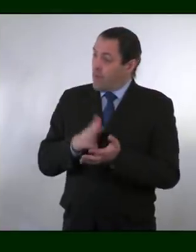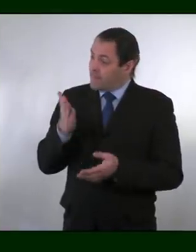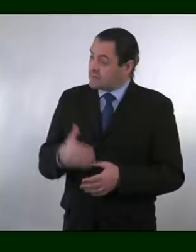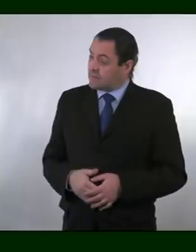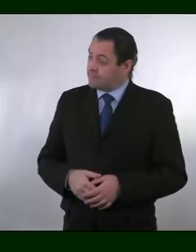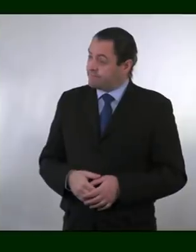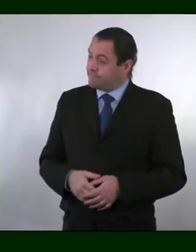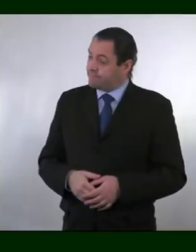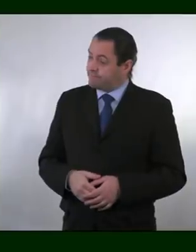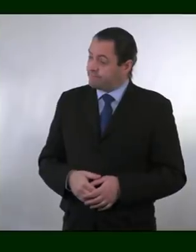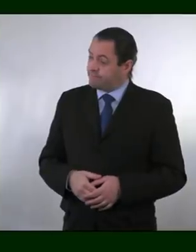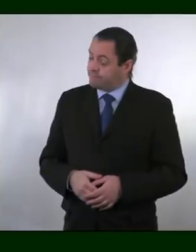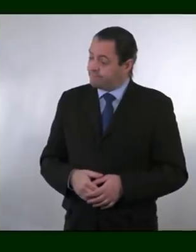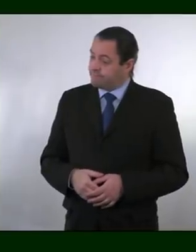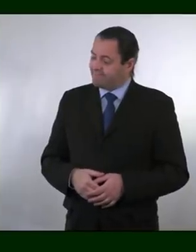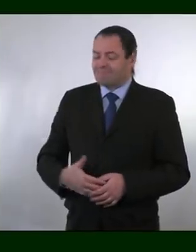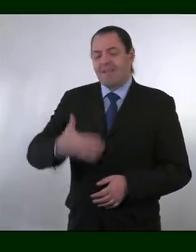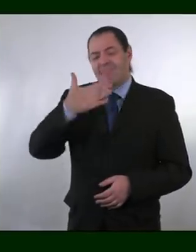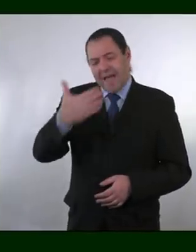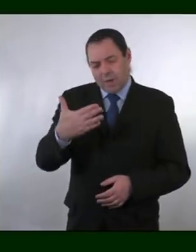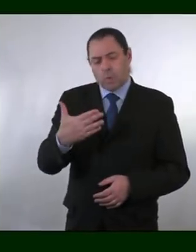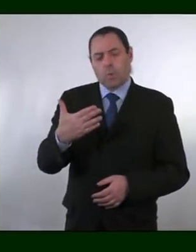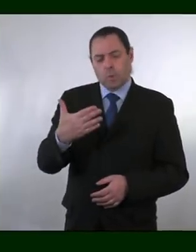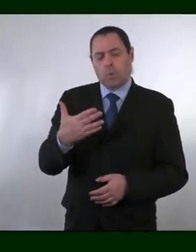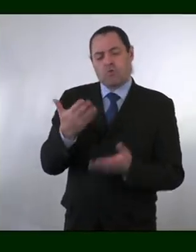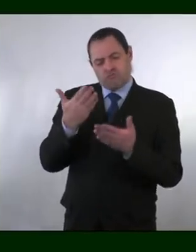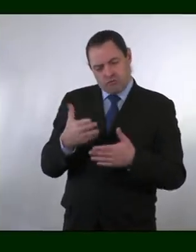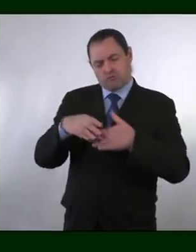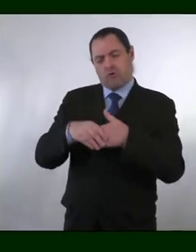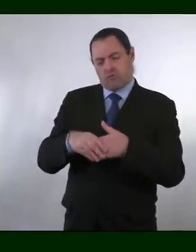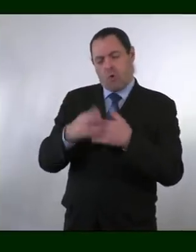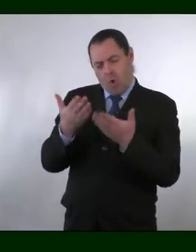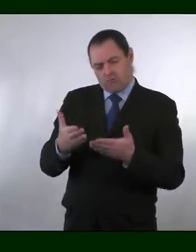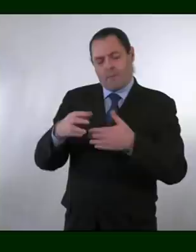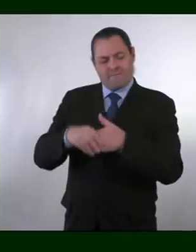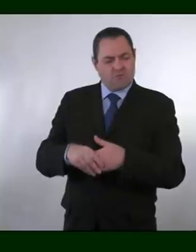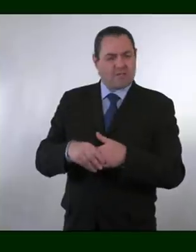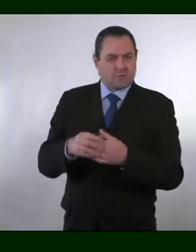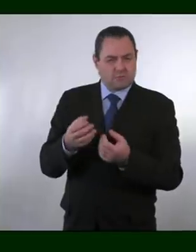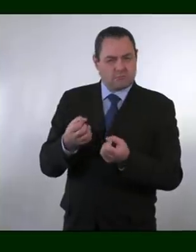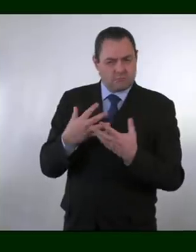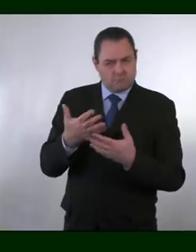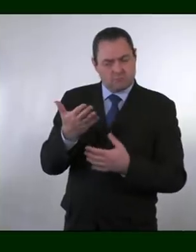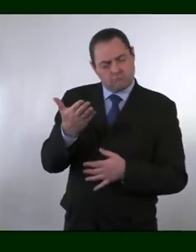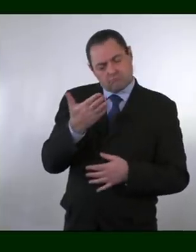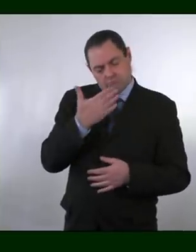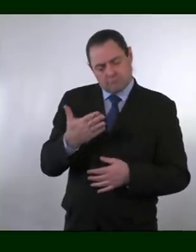I thank my hon. Friend for his very well meant suggestion. It is very kind, but there is evidence